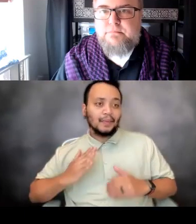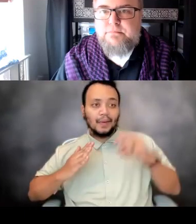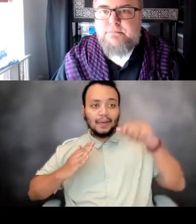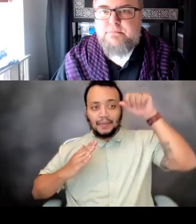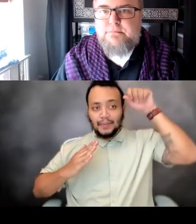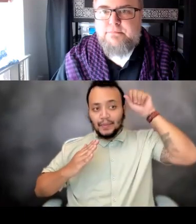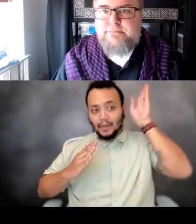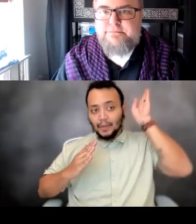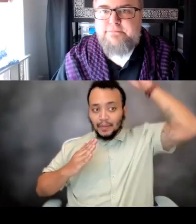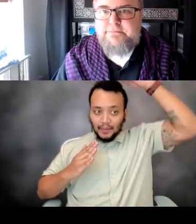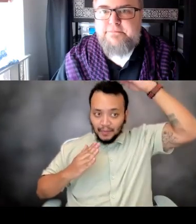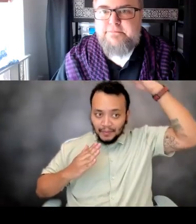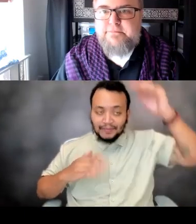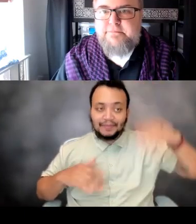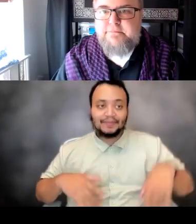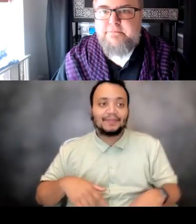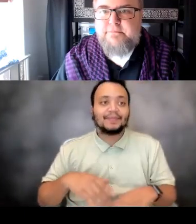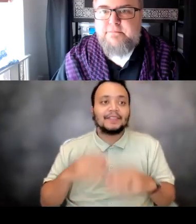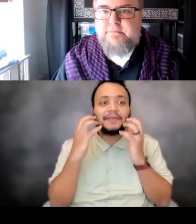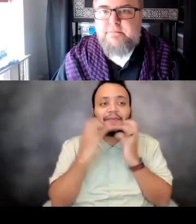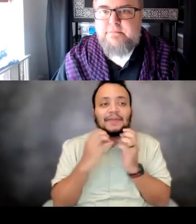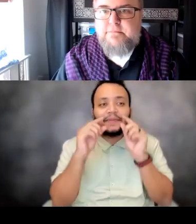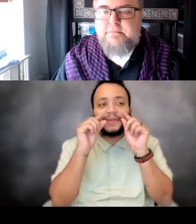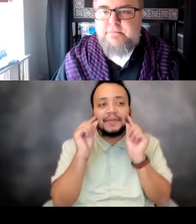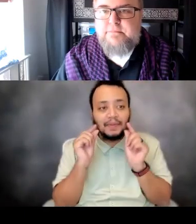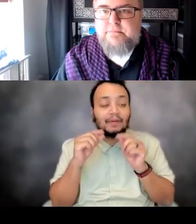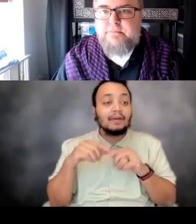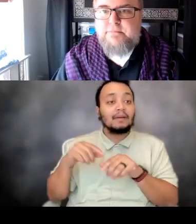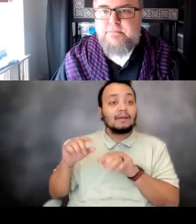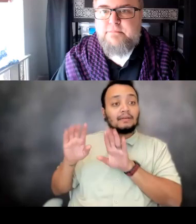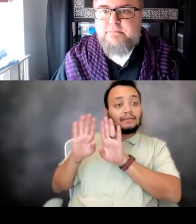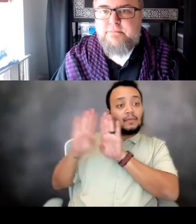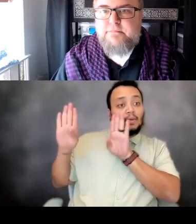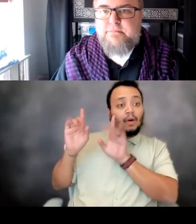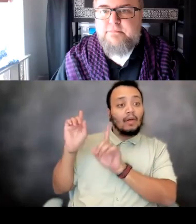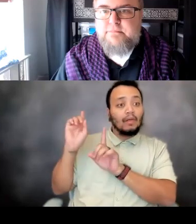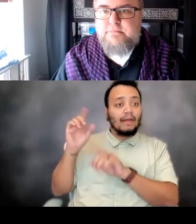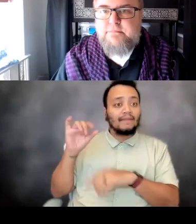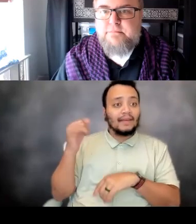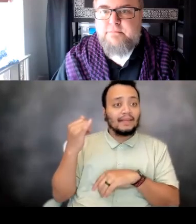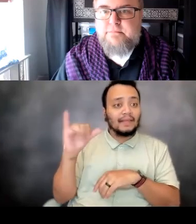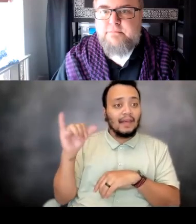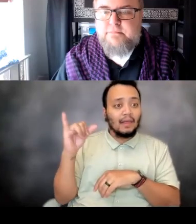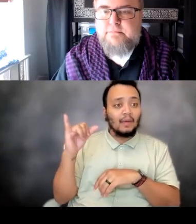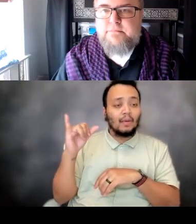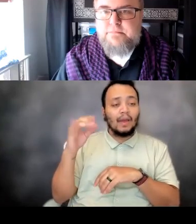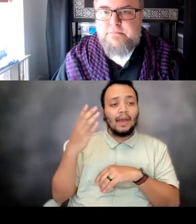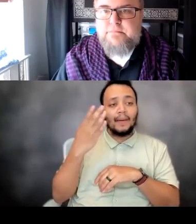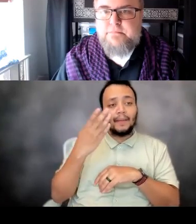and some facial hair. Behind me is a yellow and blue kind of diagonal painted wall